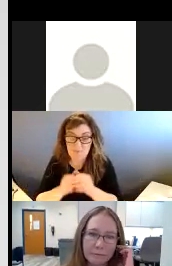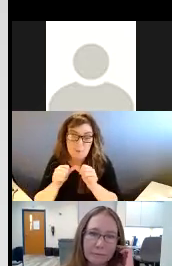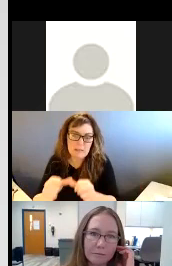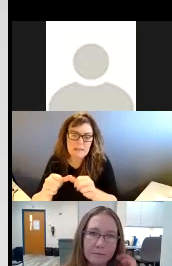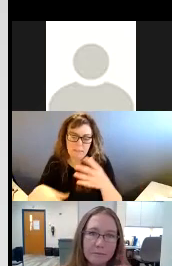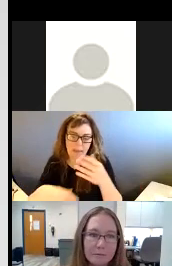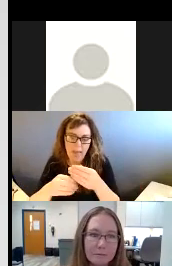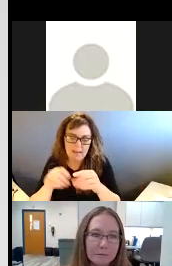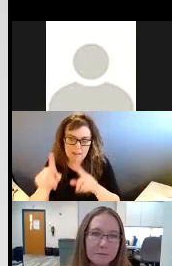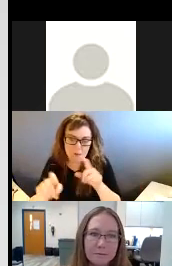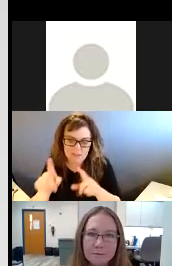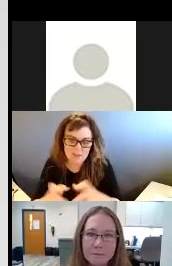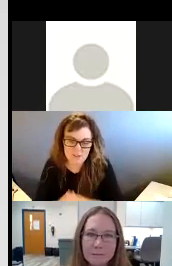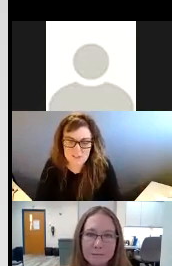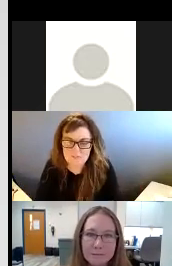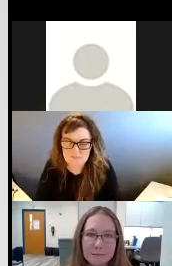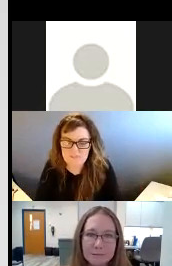QUESTIONS AND WE WILL ADDRESS THEM.